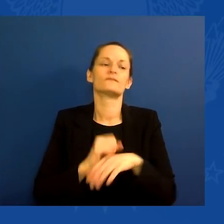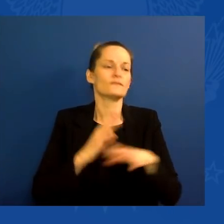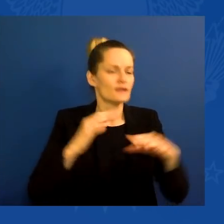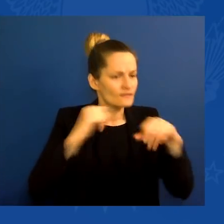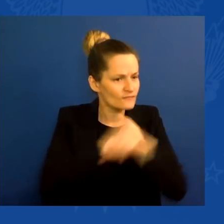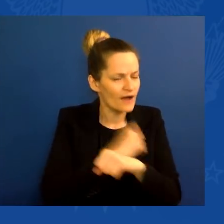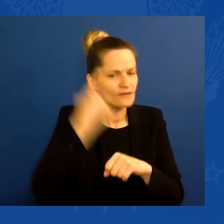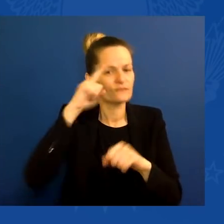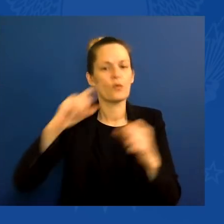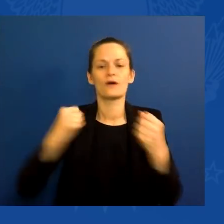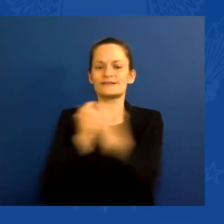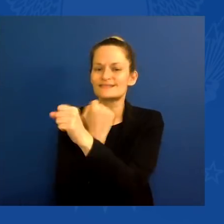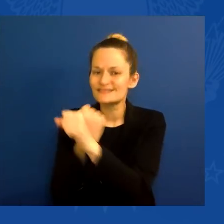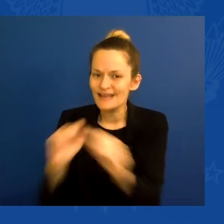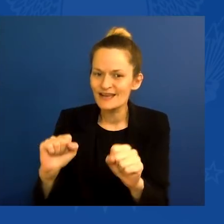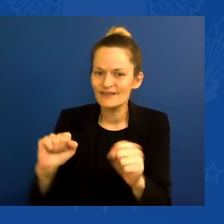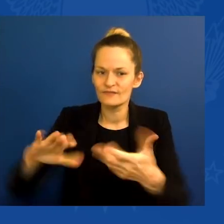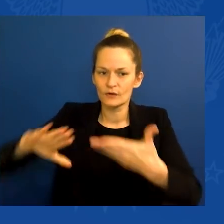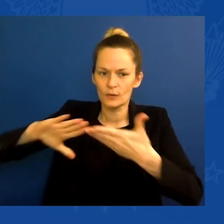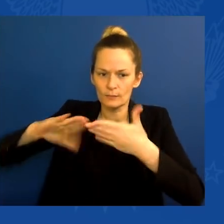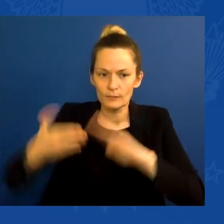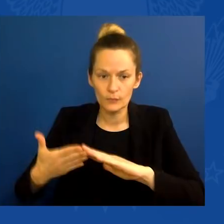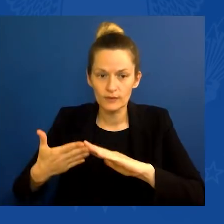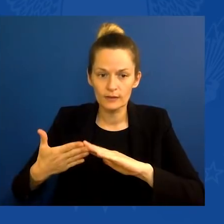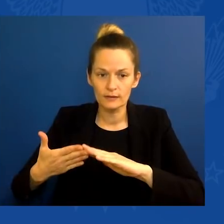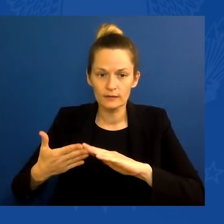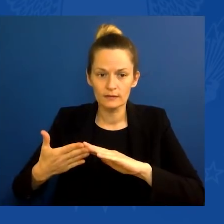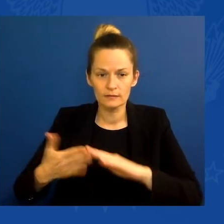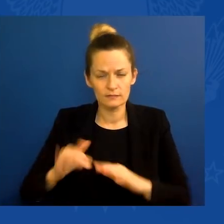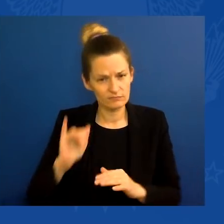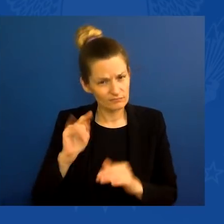More than 300 communities, from big cities to small towns,